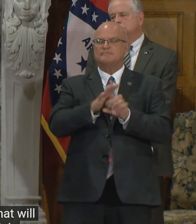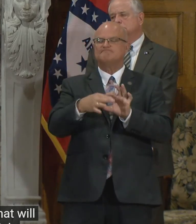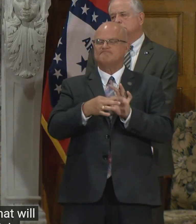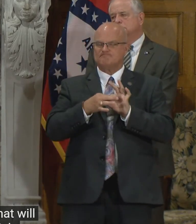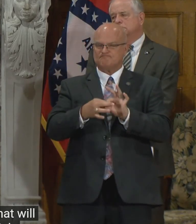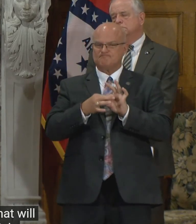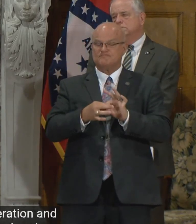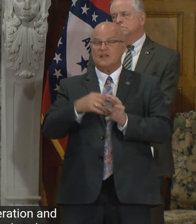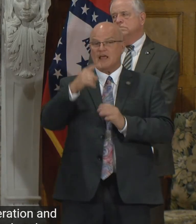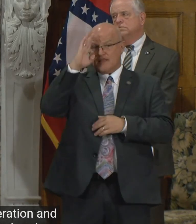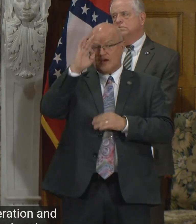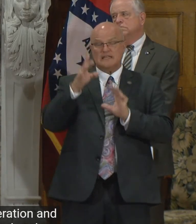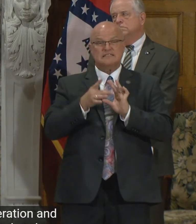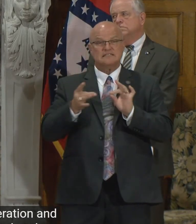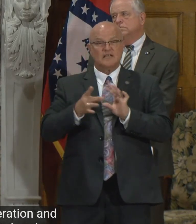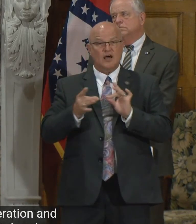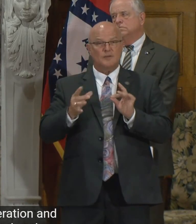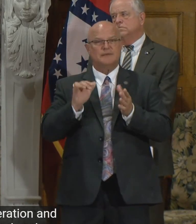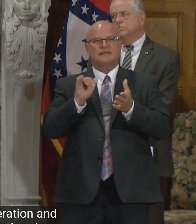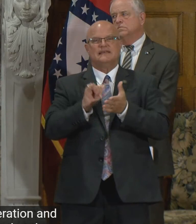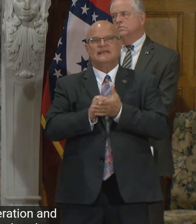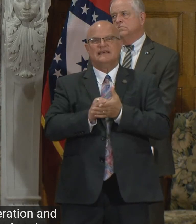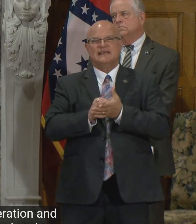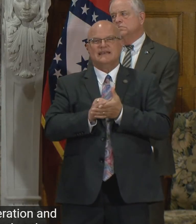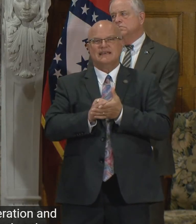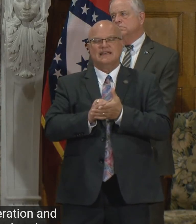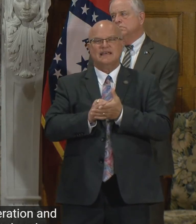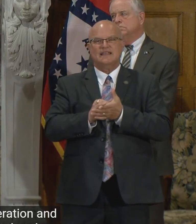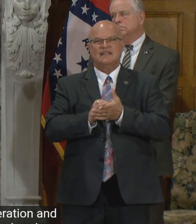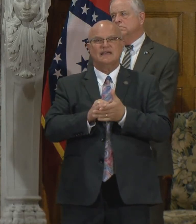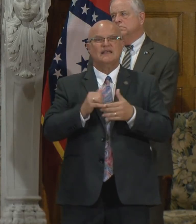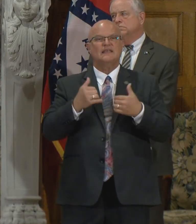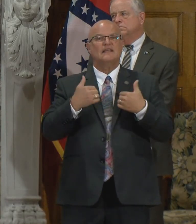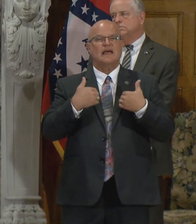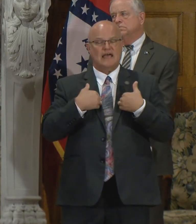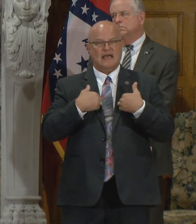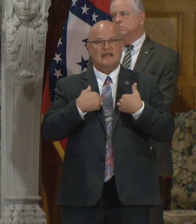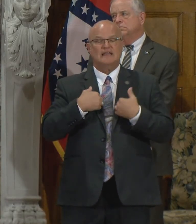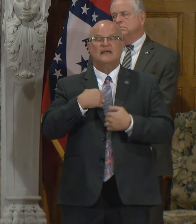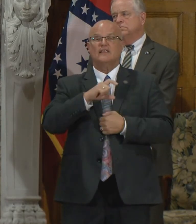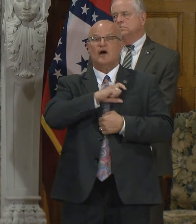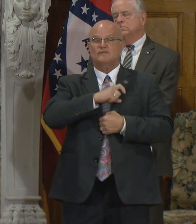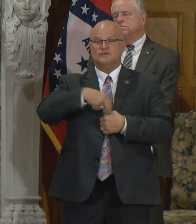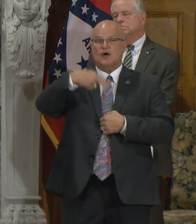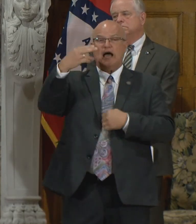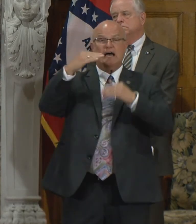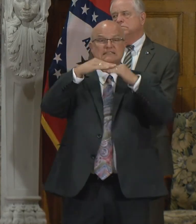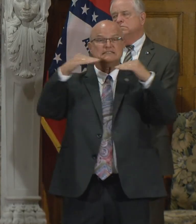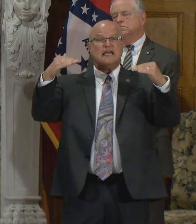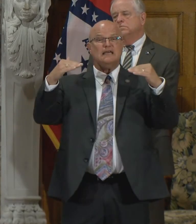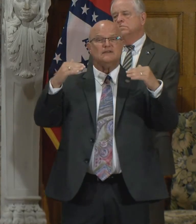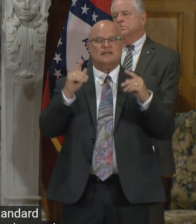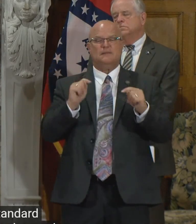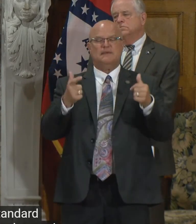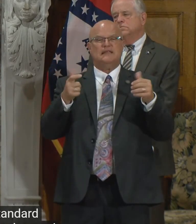and I thought his comment that they hold the officers to a high standard. Immediate action was taken and